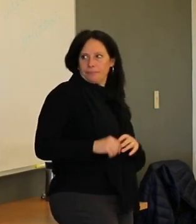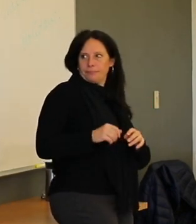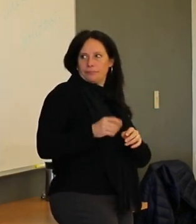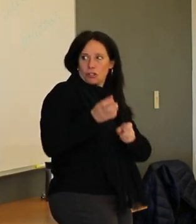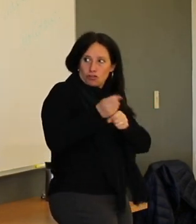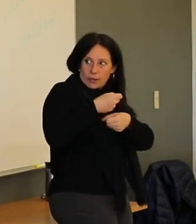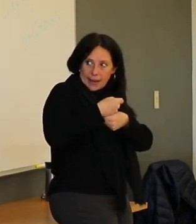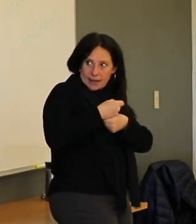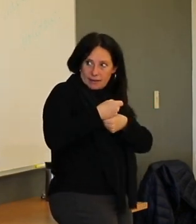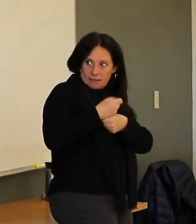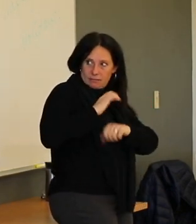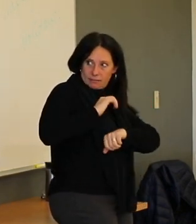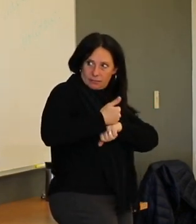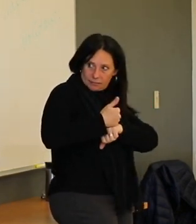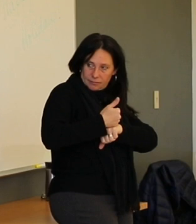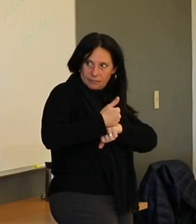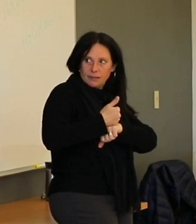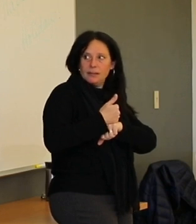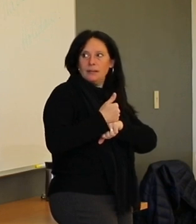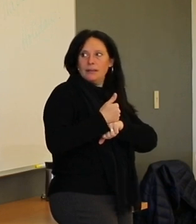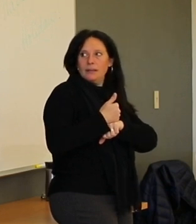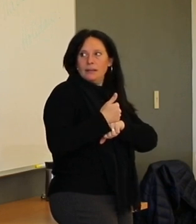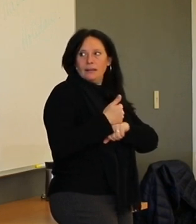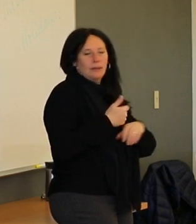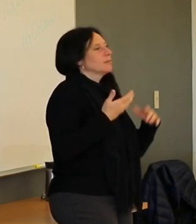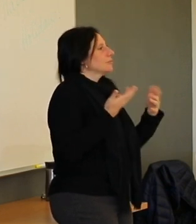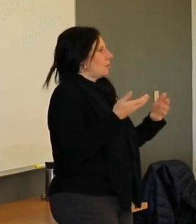And now you see here's outcome one right.